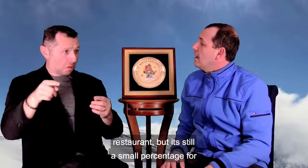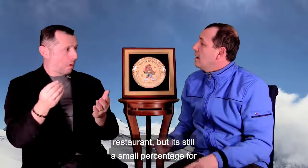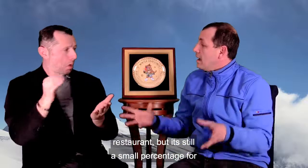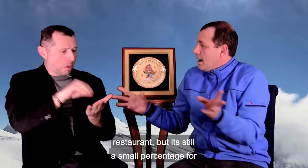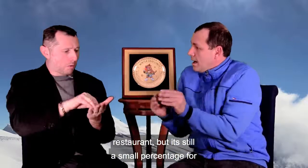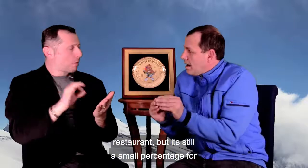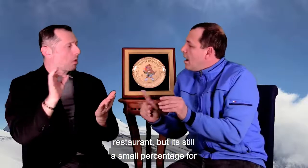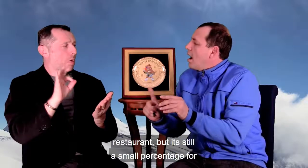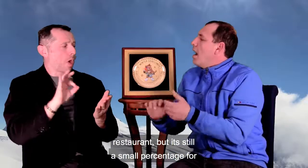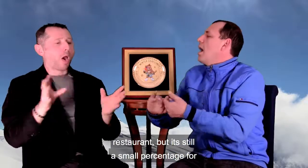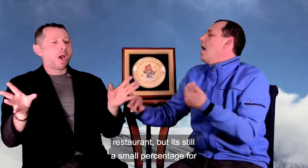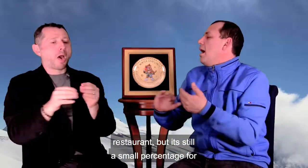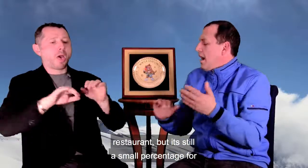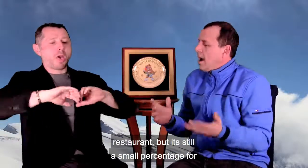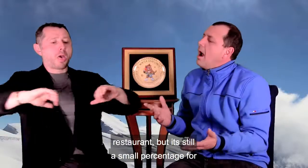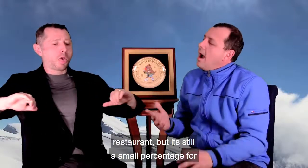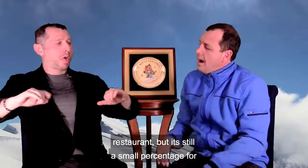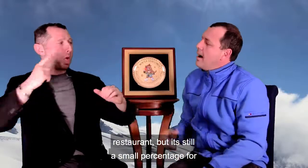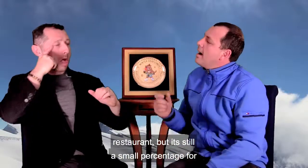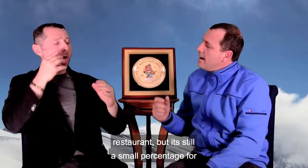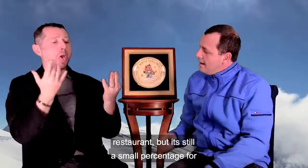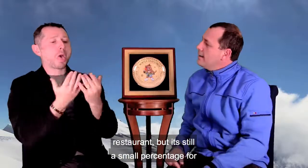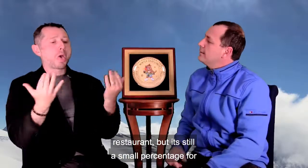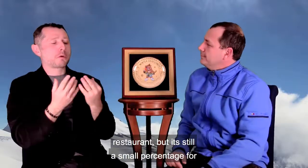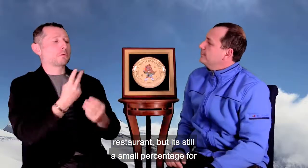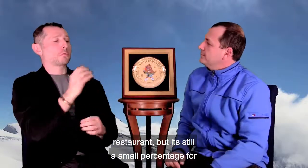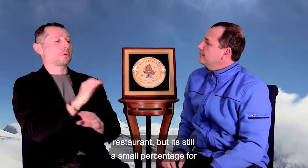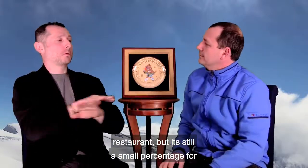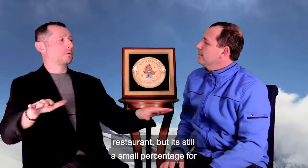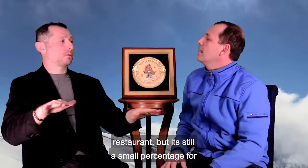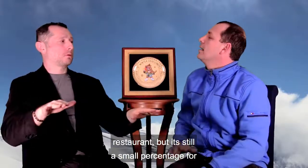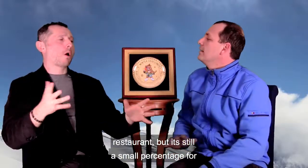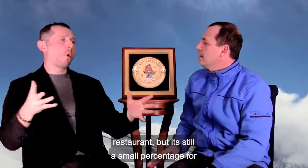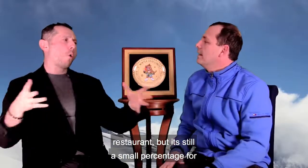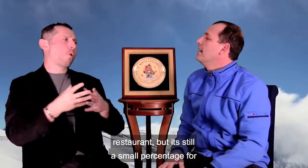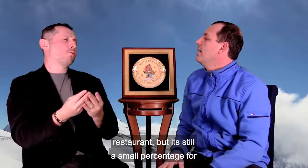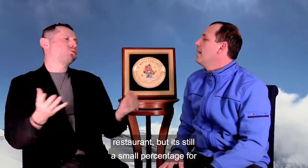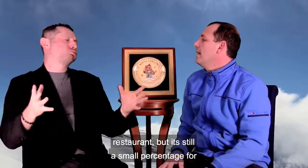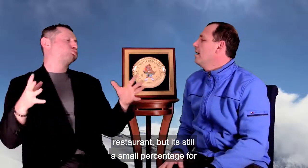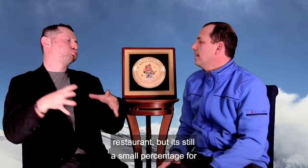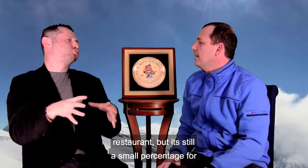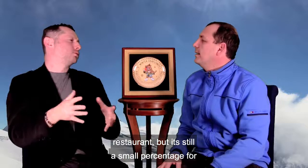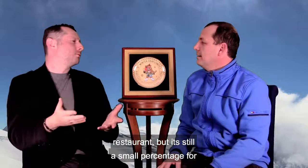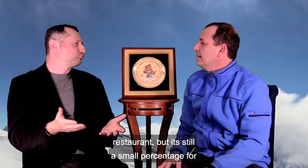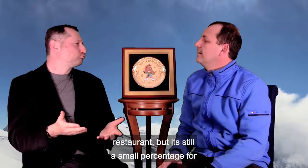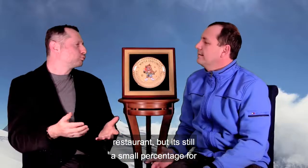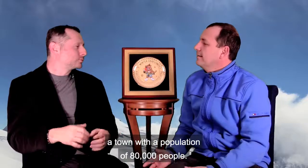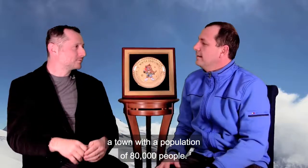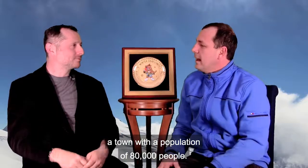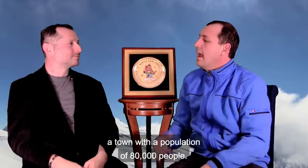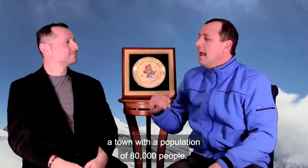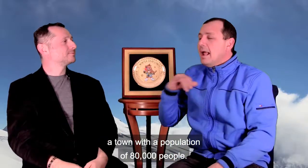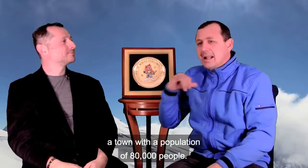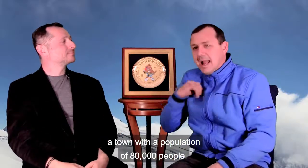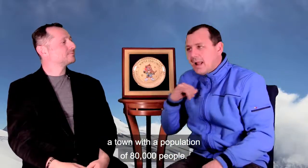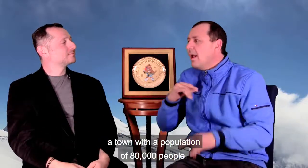restaurant, but its still a small percentage for a town with a population of 80,000 people.